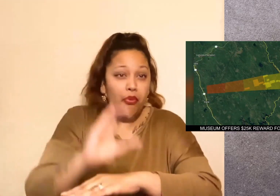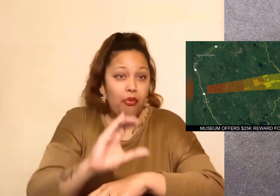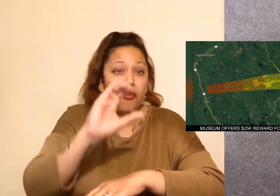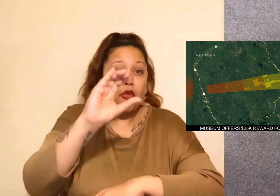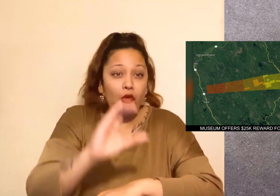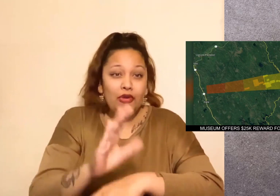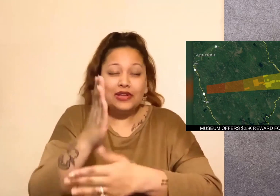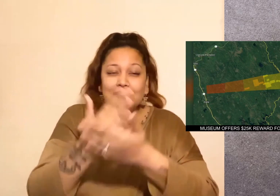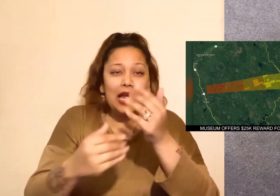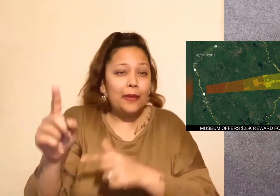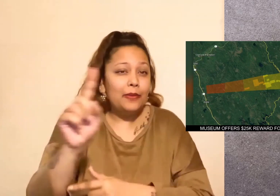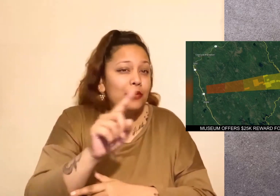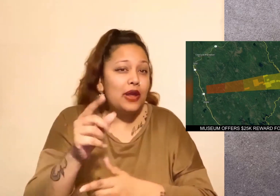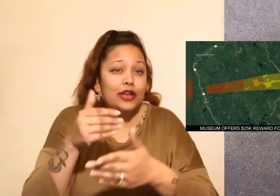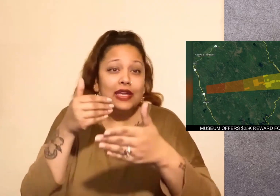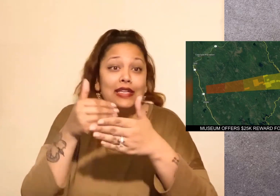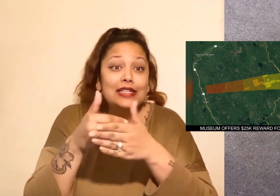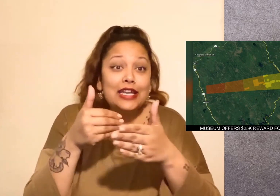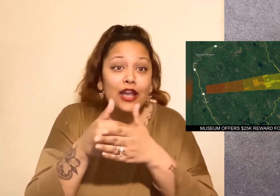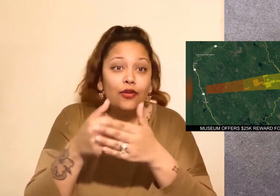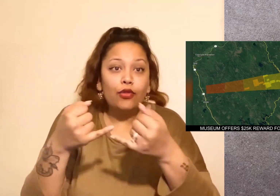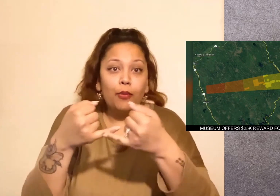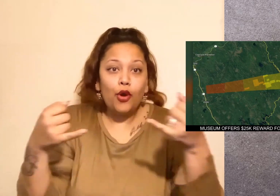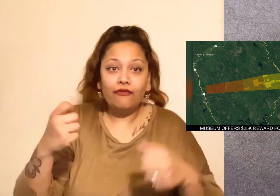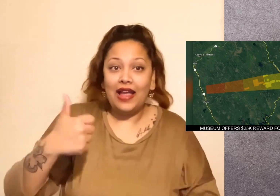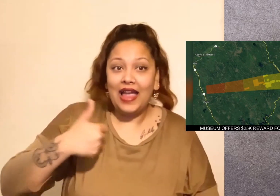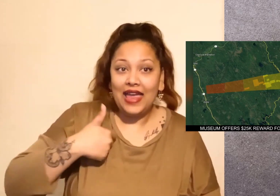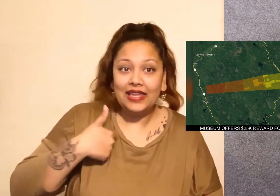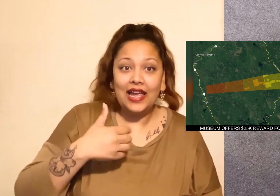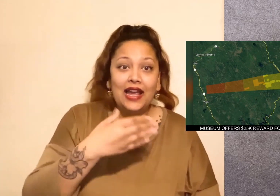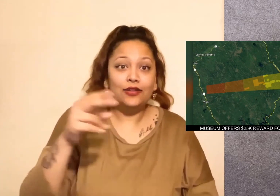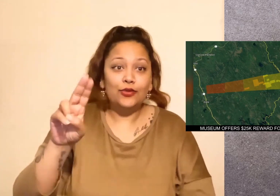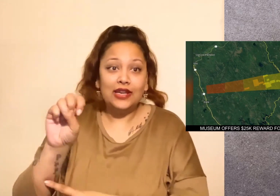the rock landed somewhere near the border of Canada and the United States